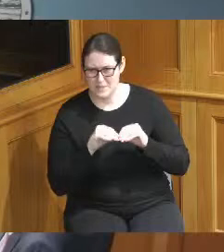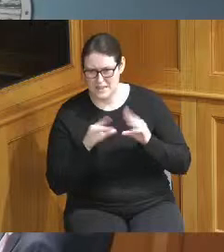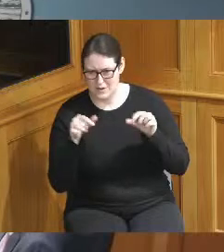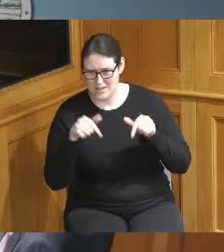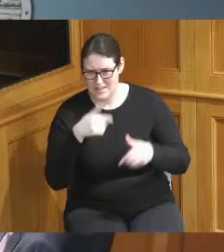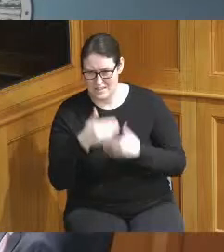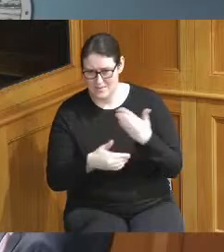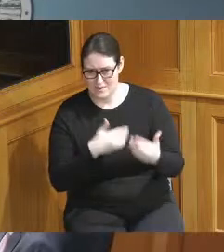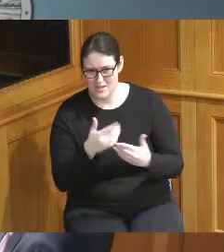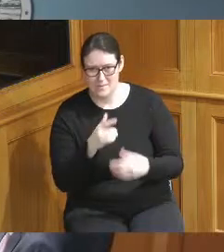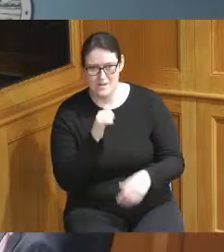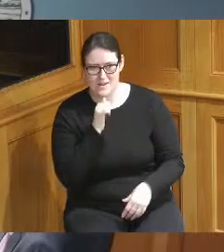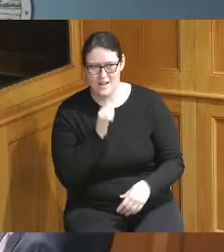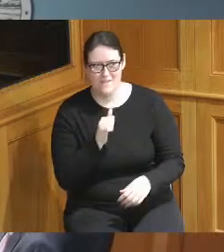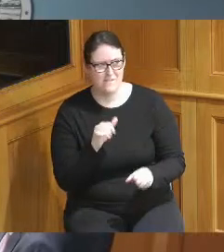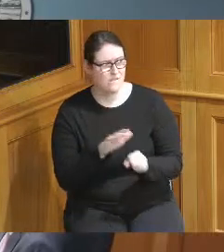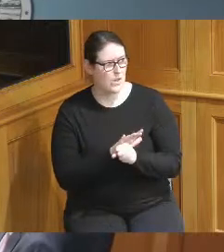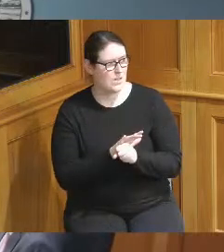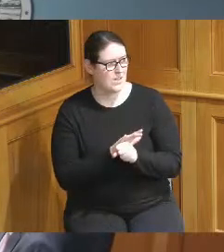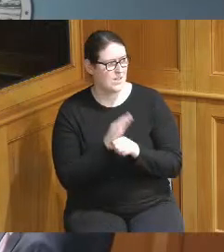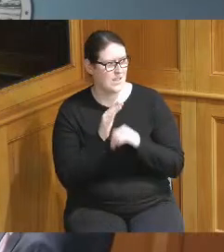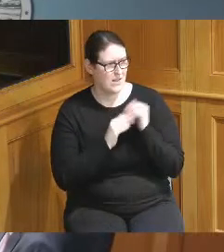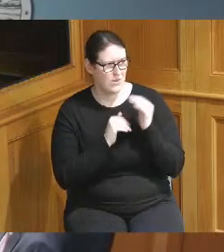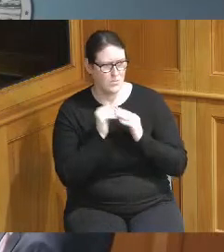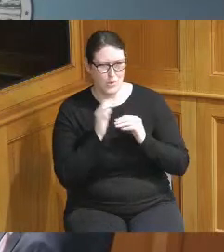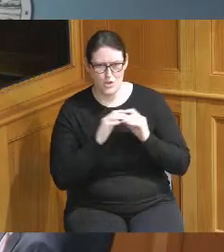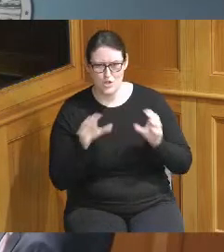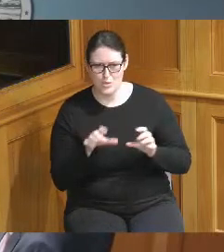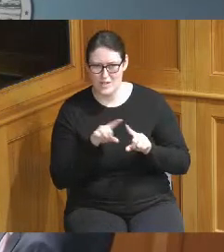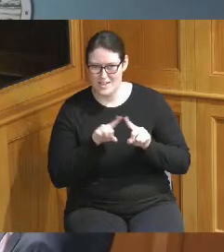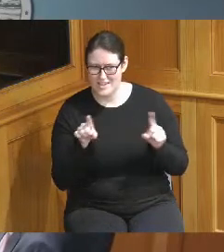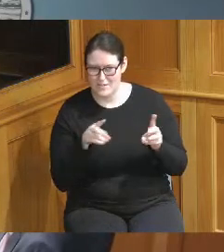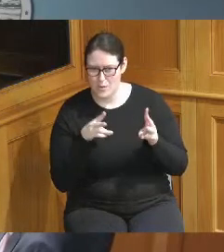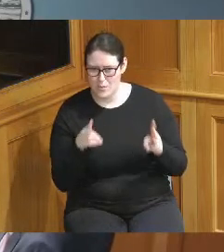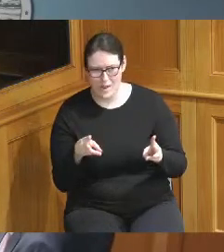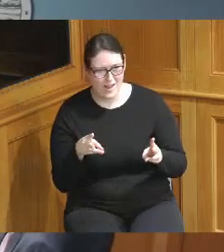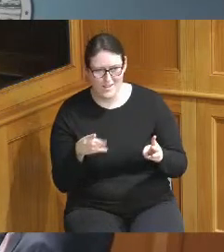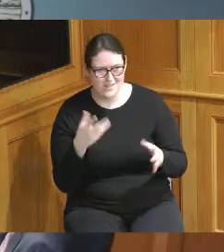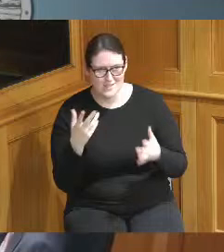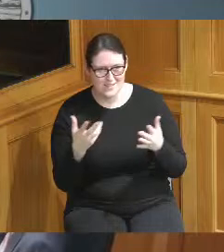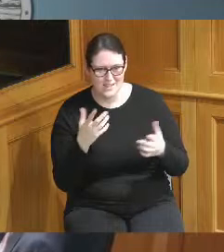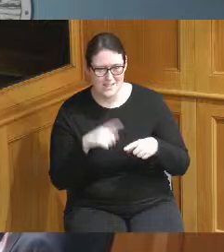no no no to vote on to vote on it yes but not in the consent agenda